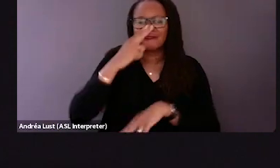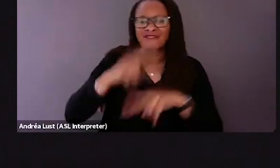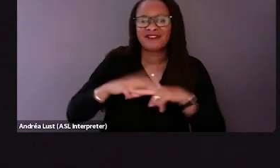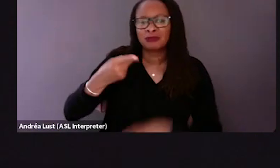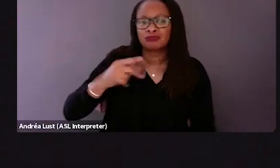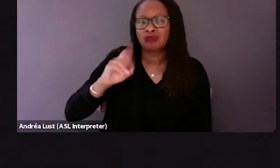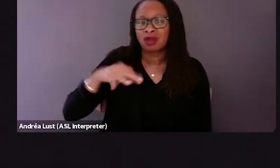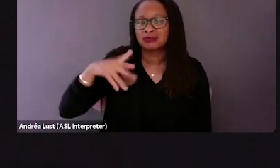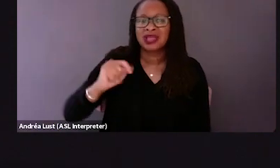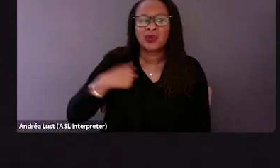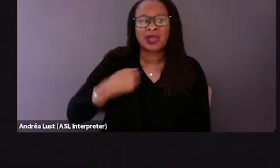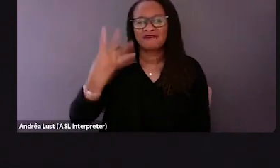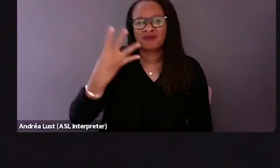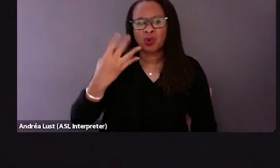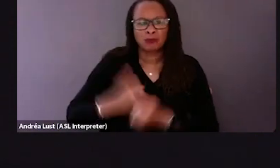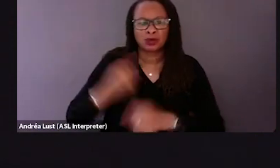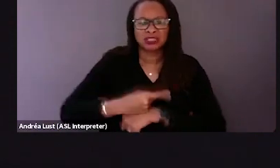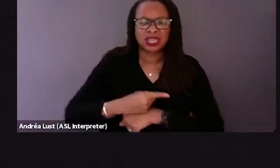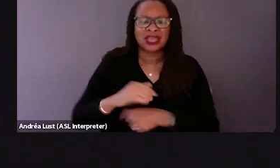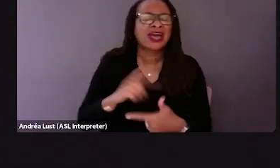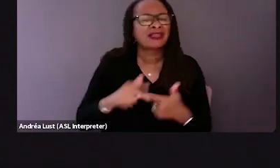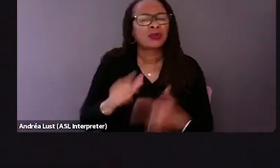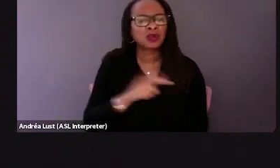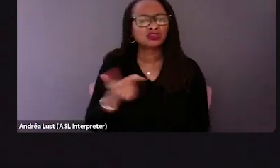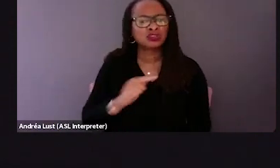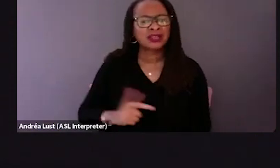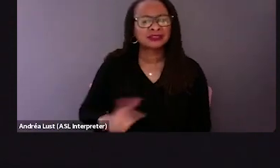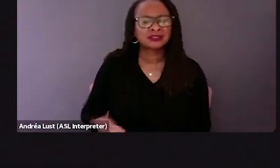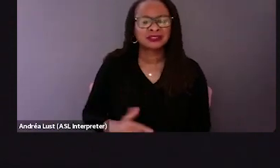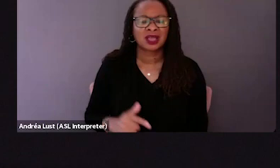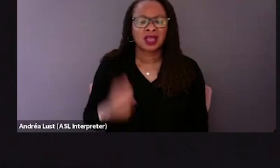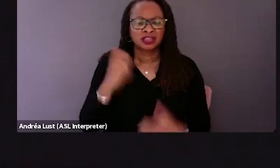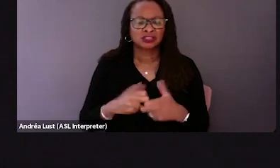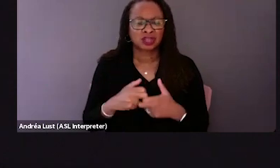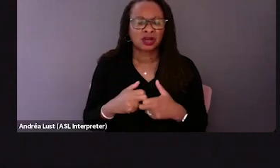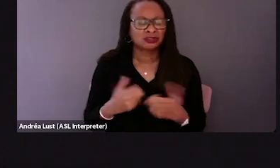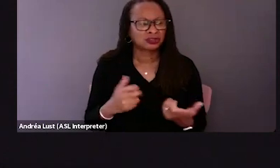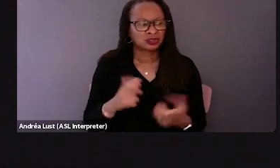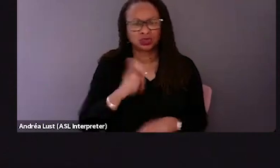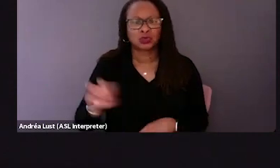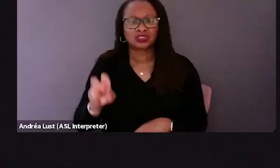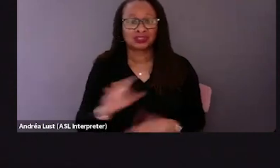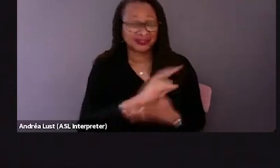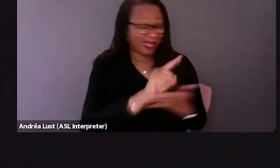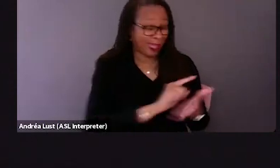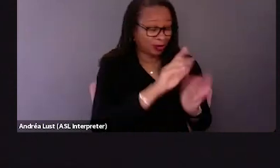and we would always just alternate it. Yeah, it's hard to switch gears and interview someone for, you know, an hour, an hour and a half, some of them.